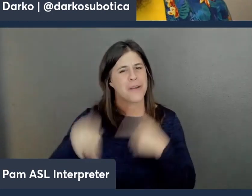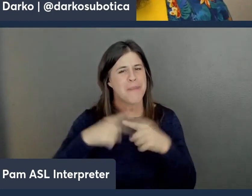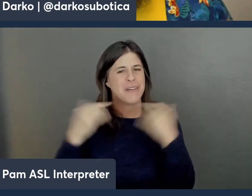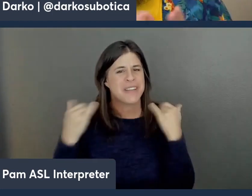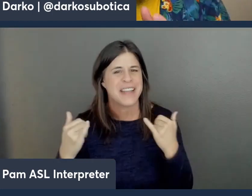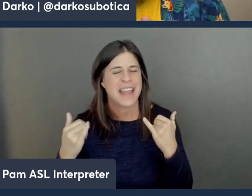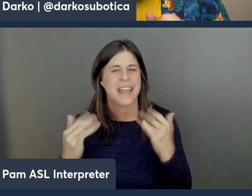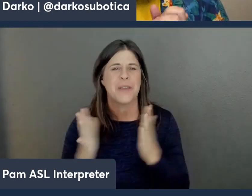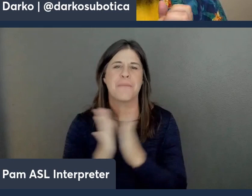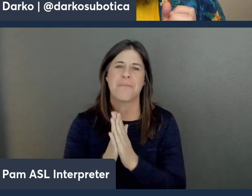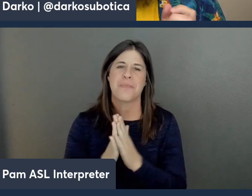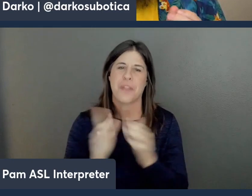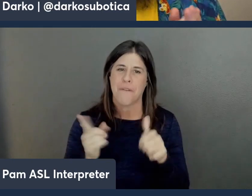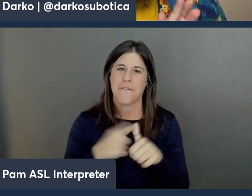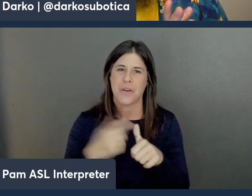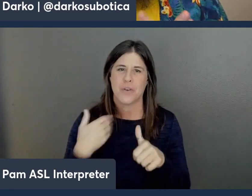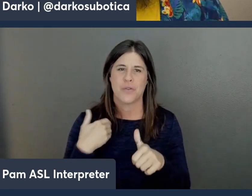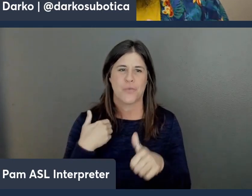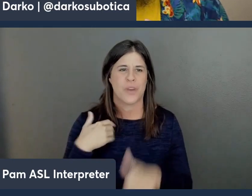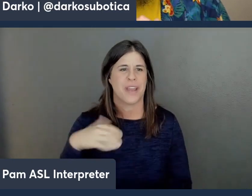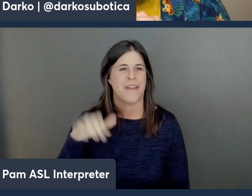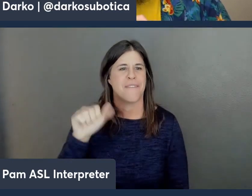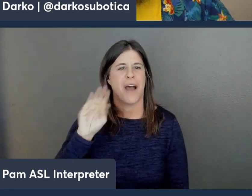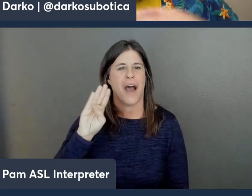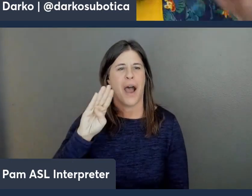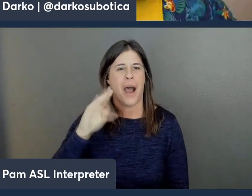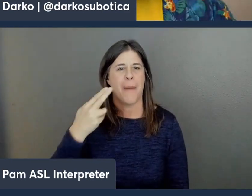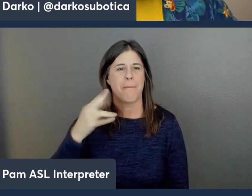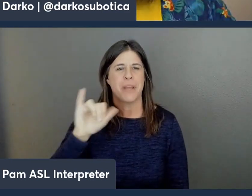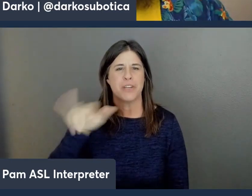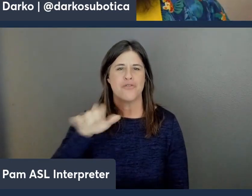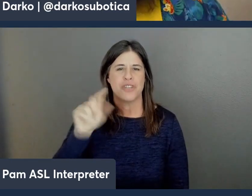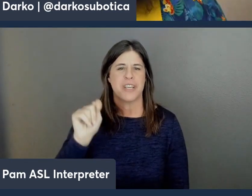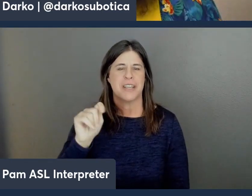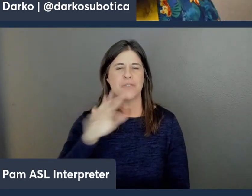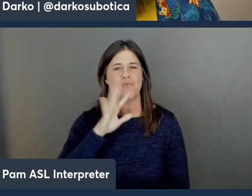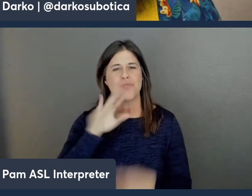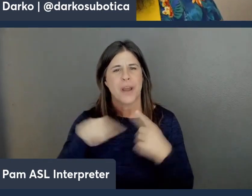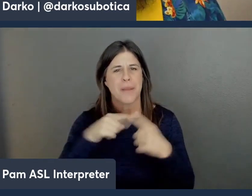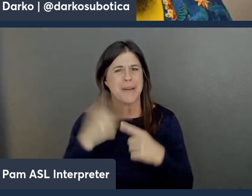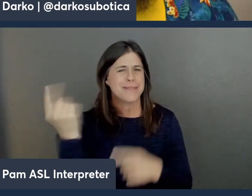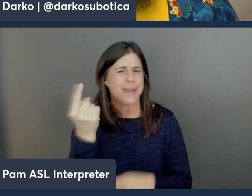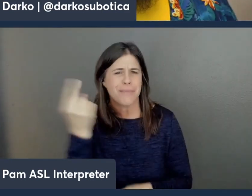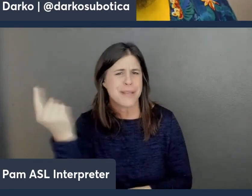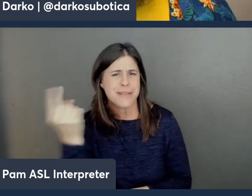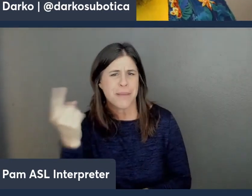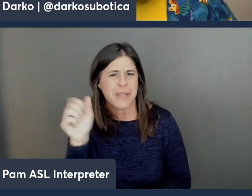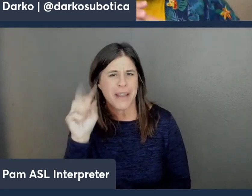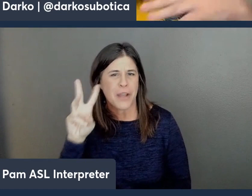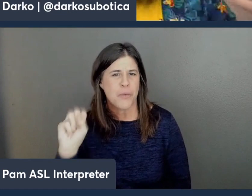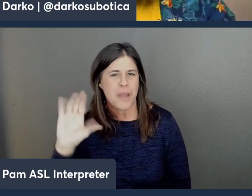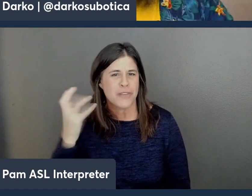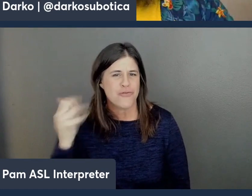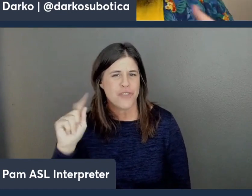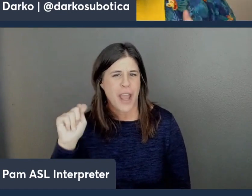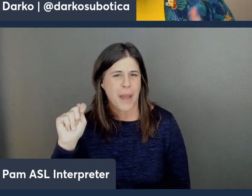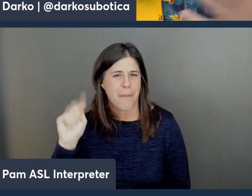First of all, we have Abhijit here to talk to us, about something, something AWS Chatbot. Before we get into the technology,